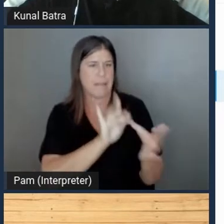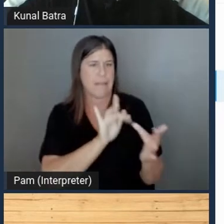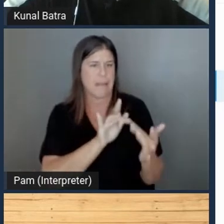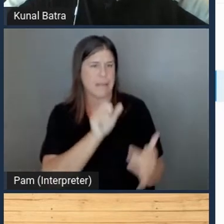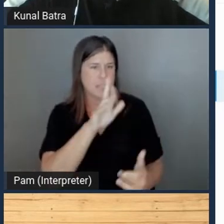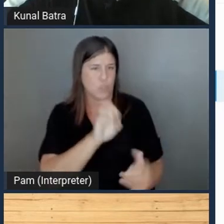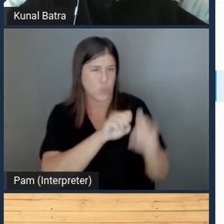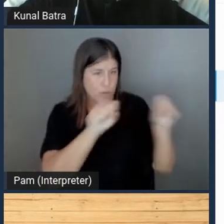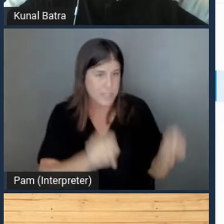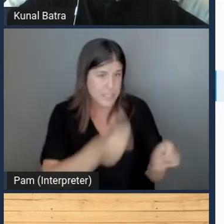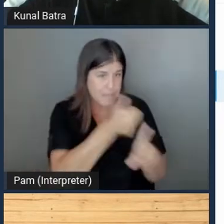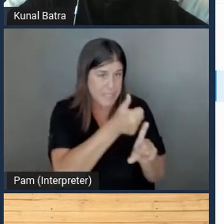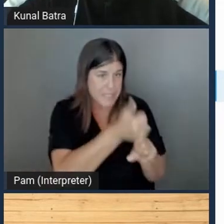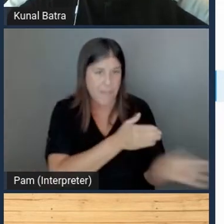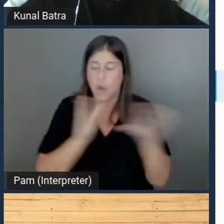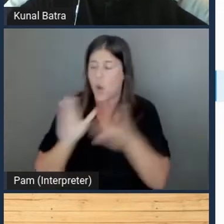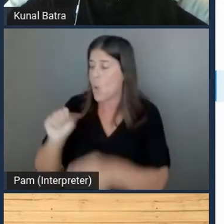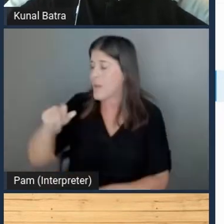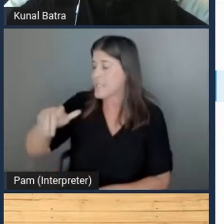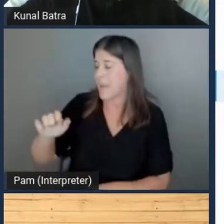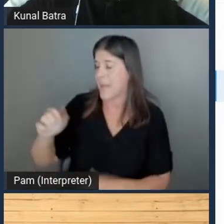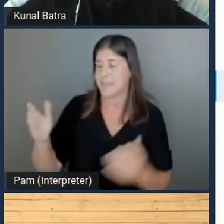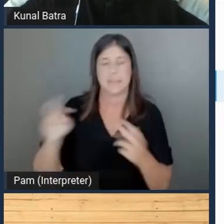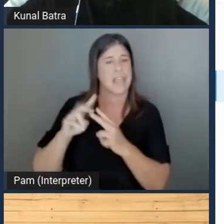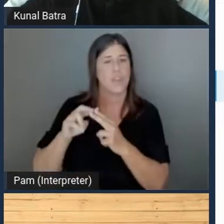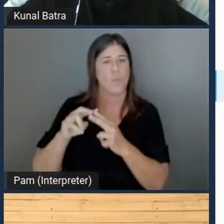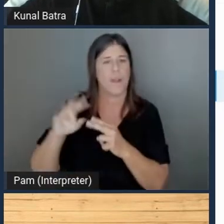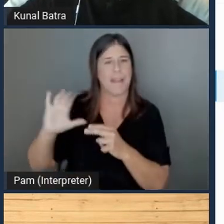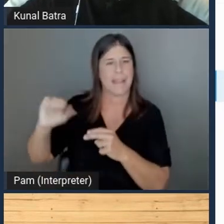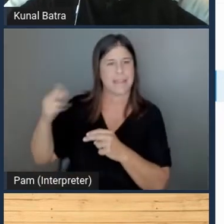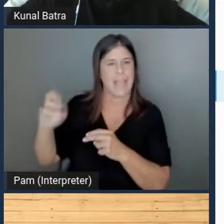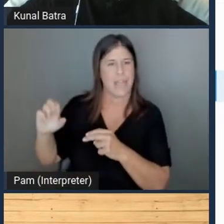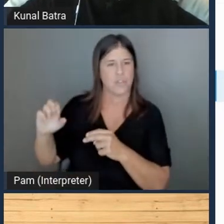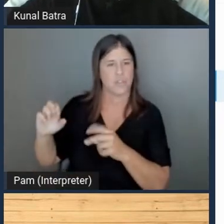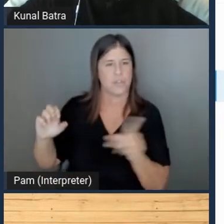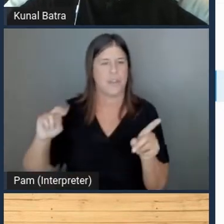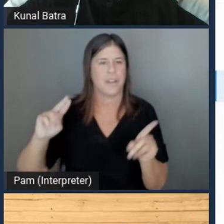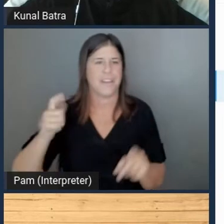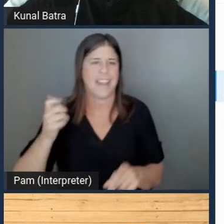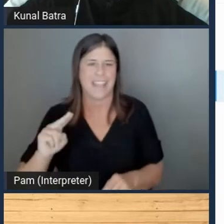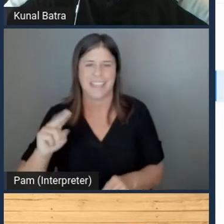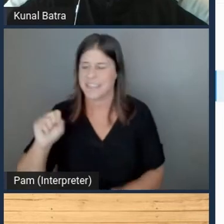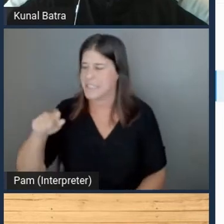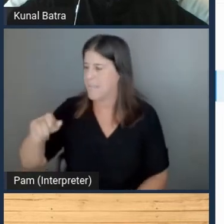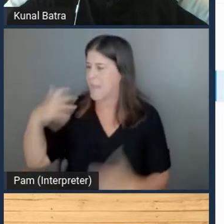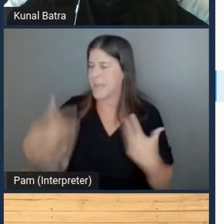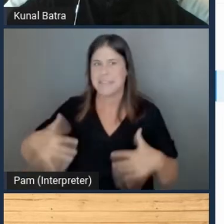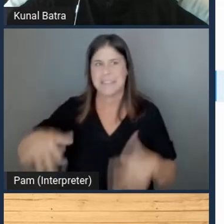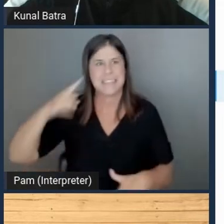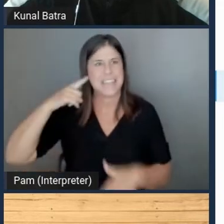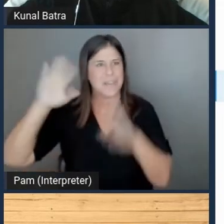or you can SPICE the data and cache it. I can say that SPICE sounds amazing because I've been in the situation